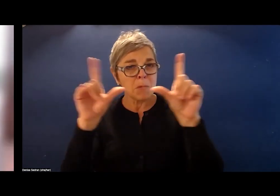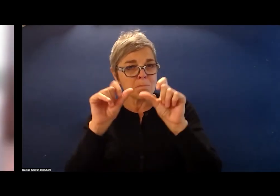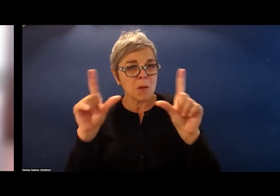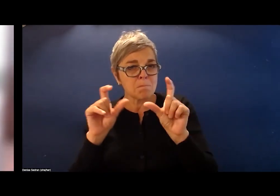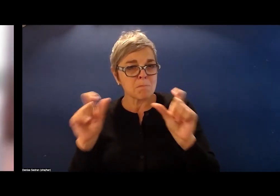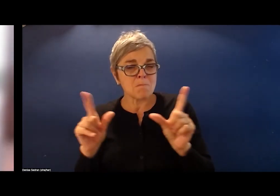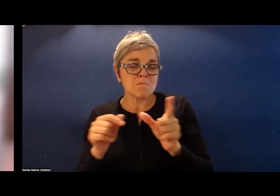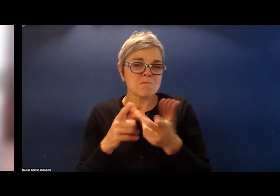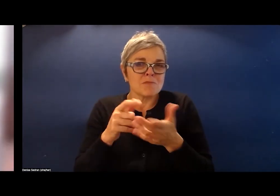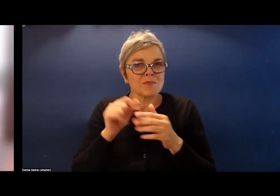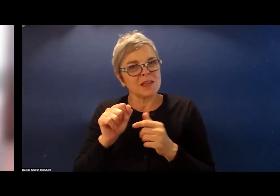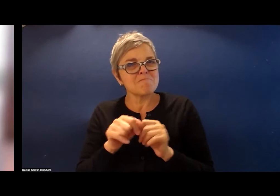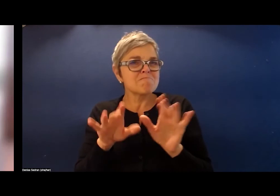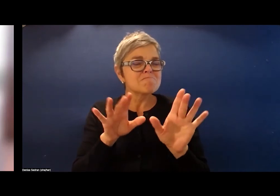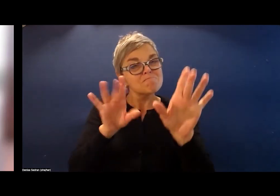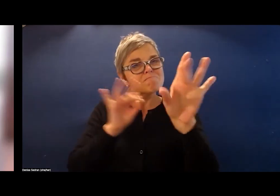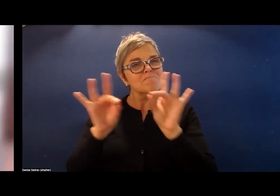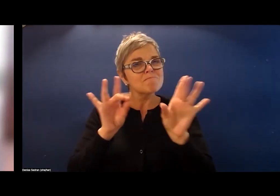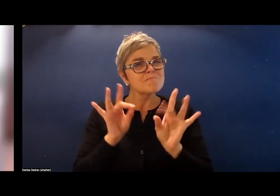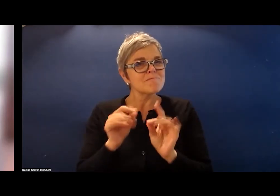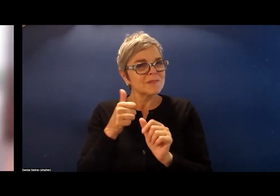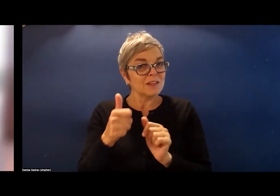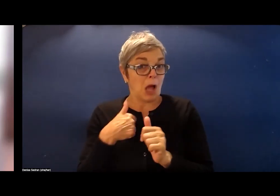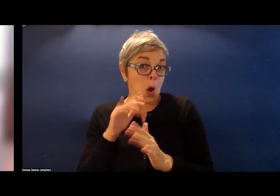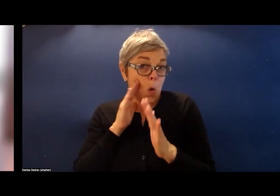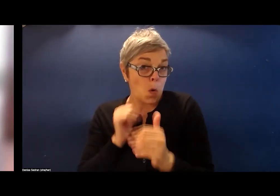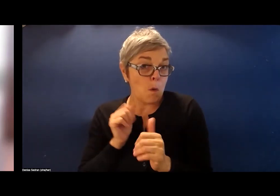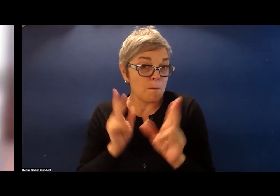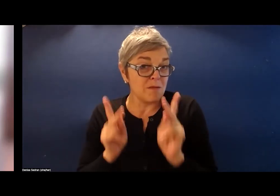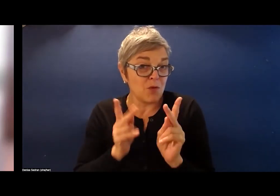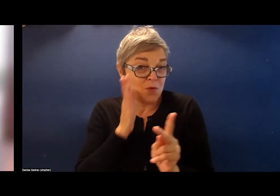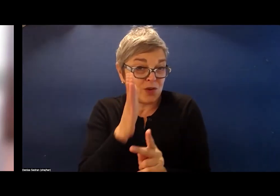Michelle: Yeah, so I wonder maybe if one last question could be...